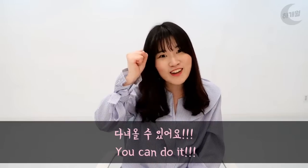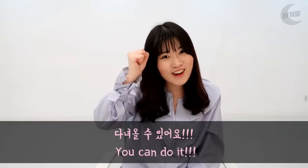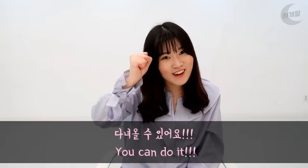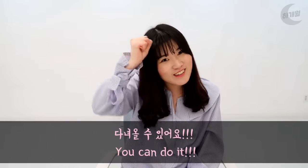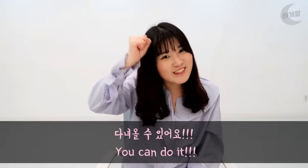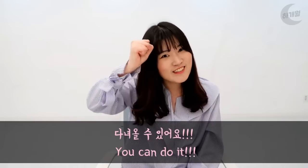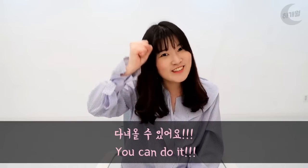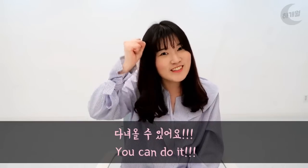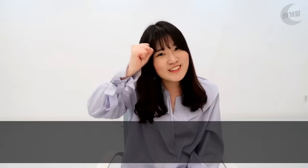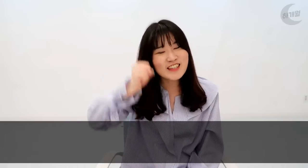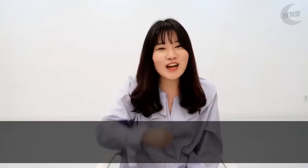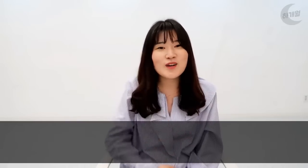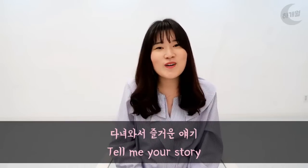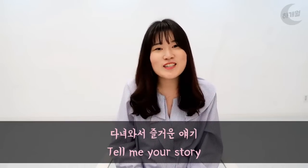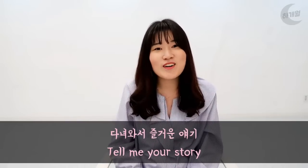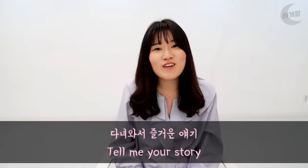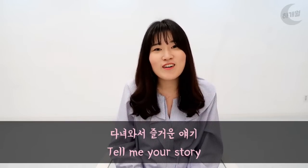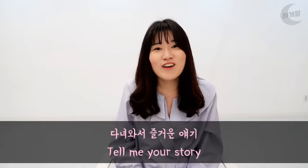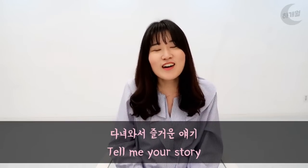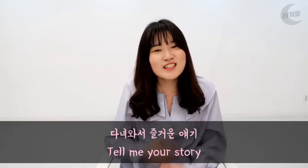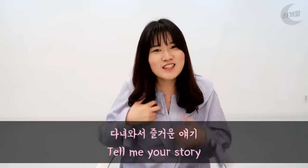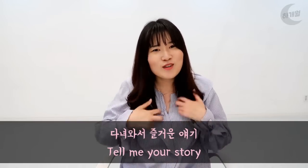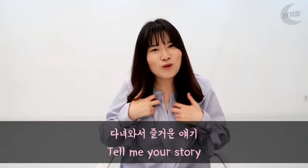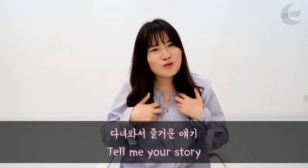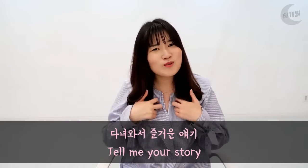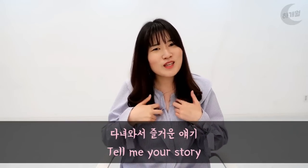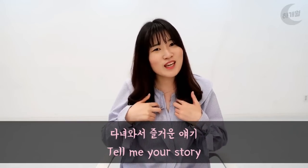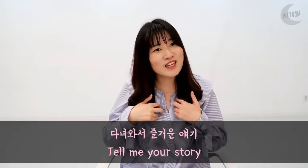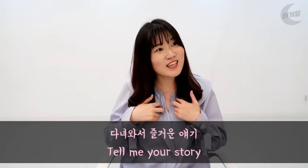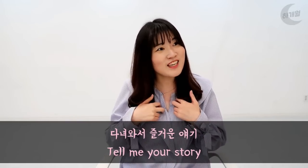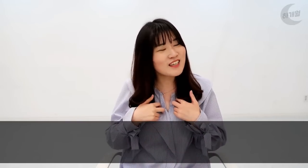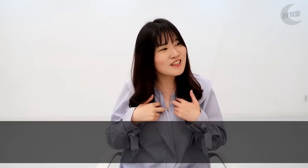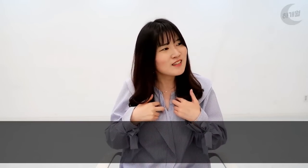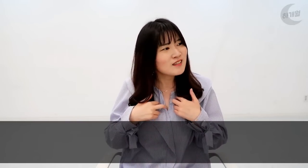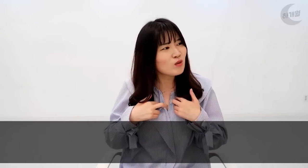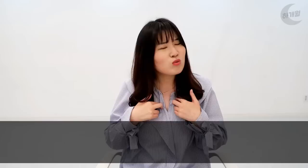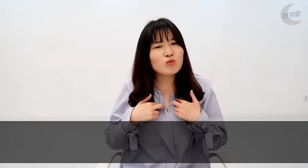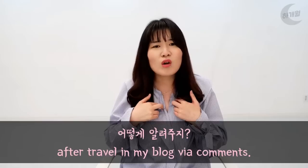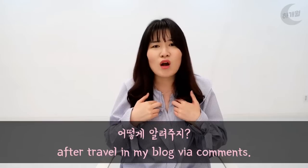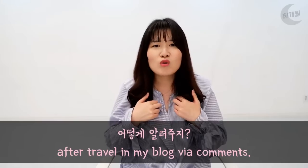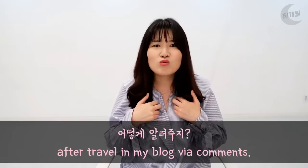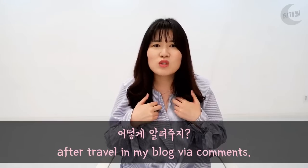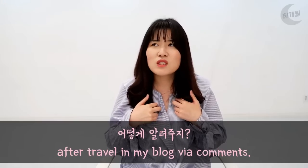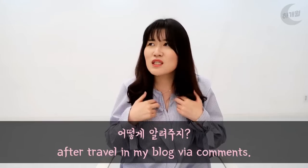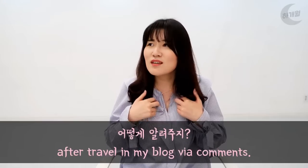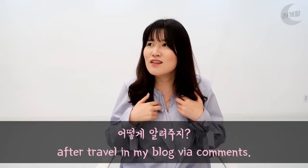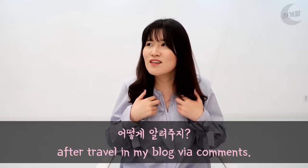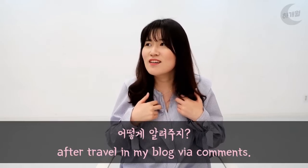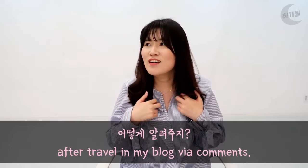You can do it!!! Tell me your story after travel in my blog via comments.